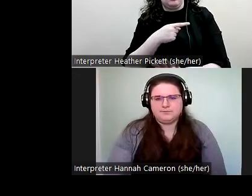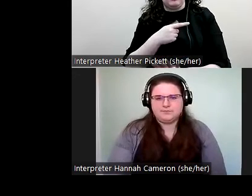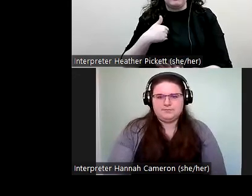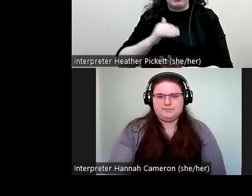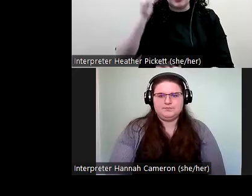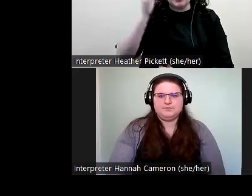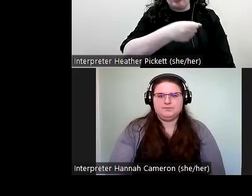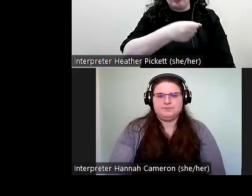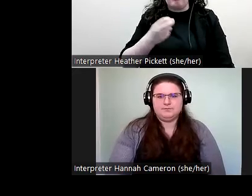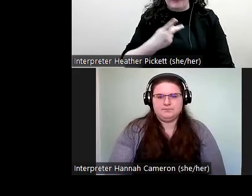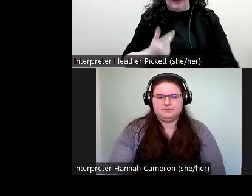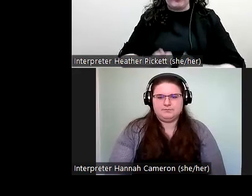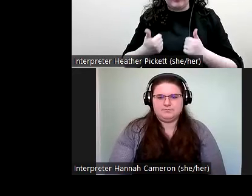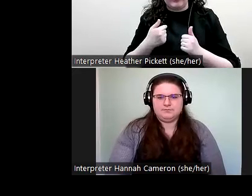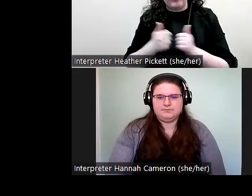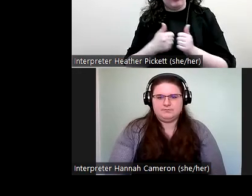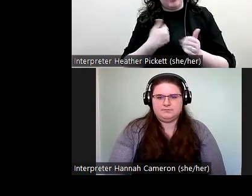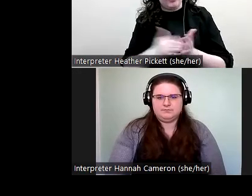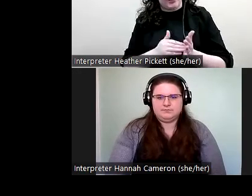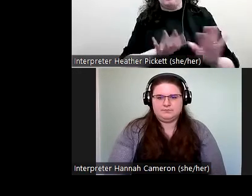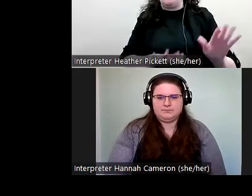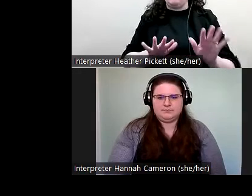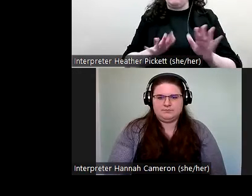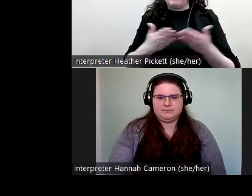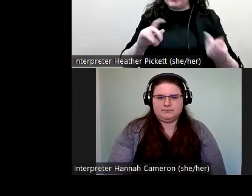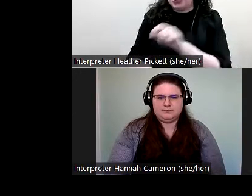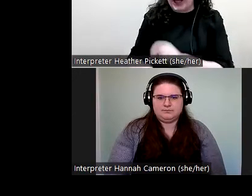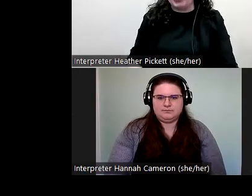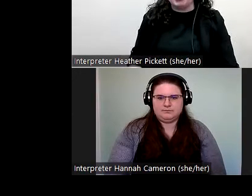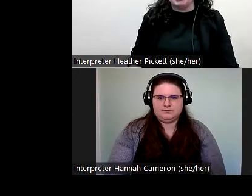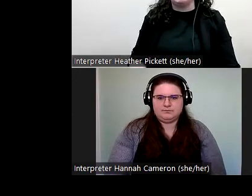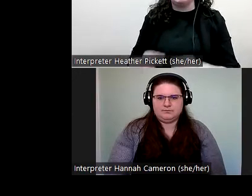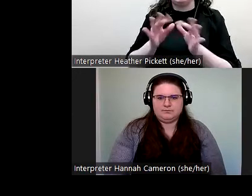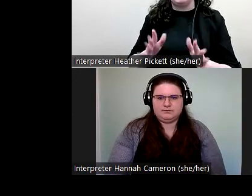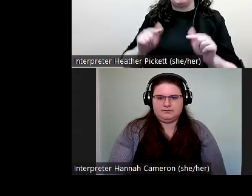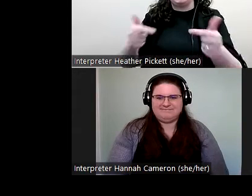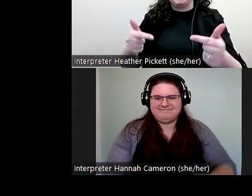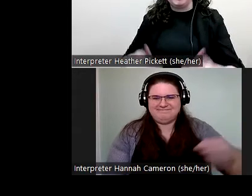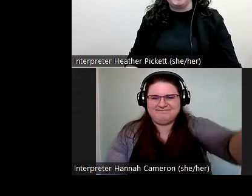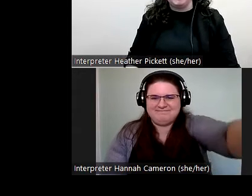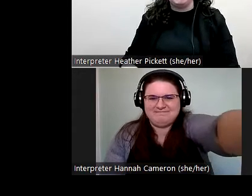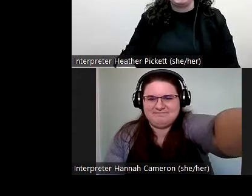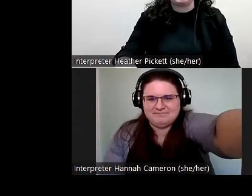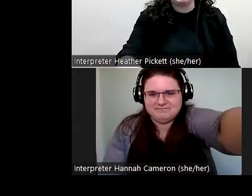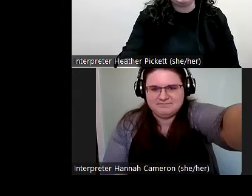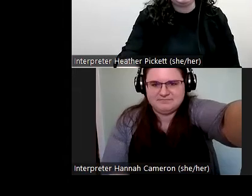changed so I think it's um I think it's important to remember that mental illnesses affect the